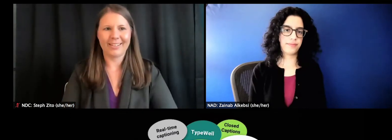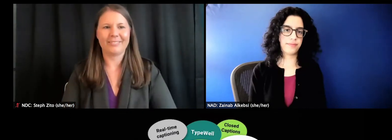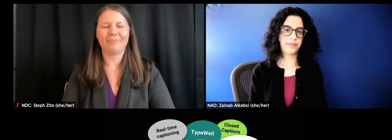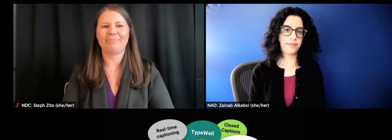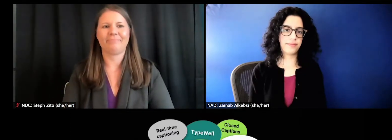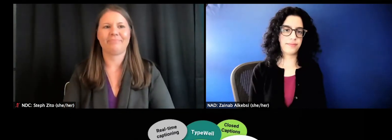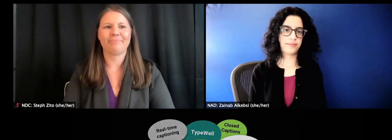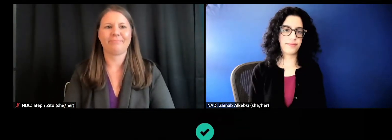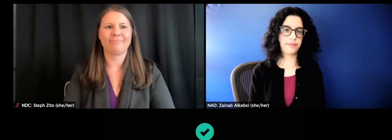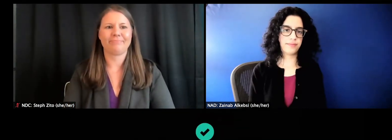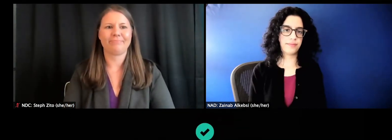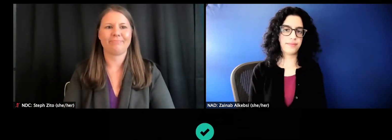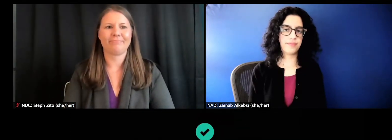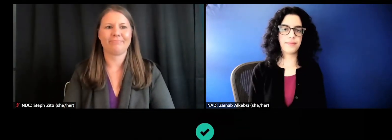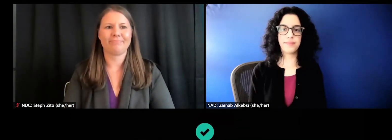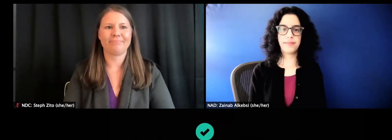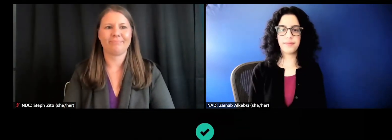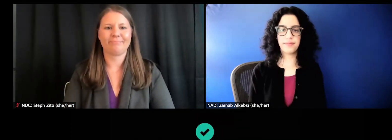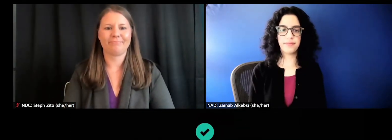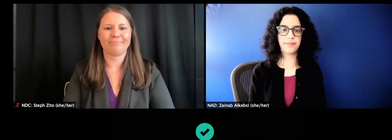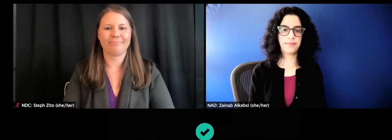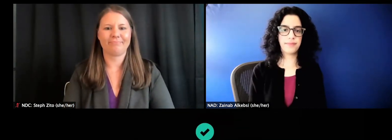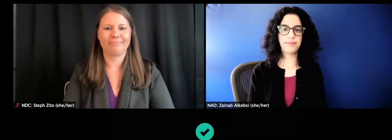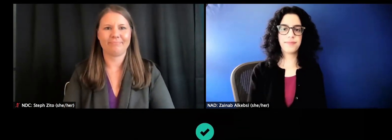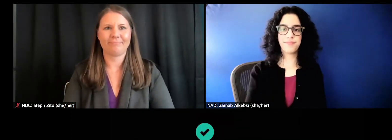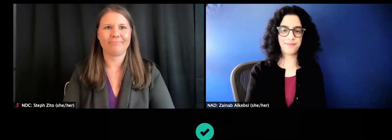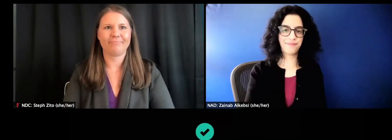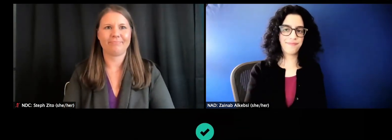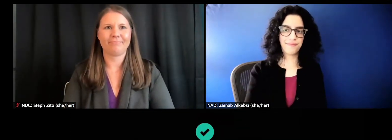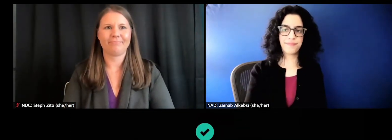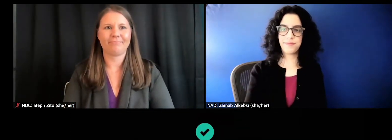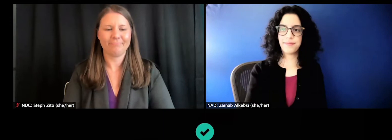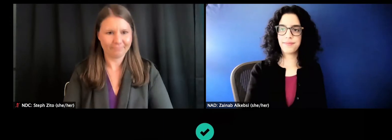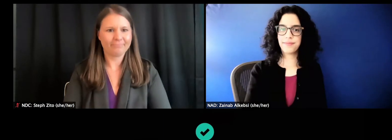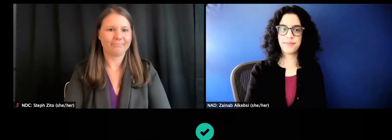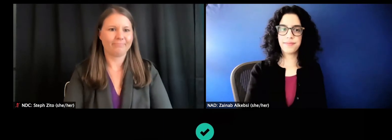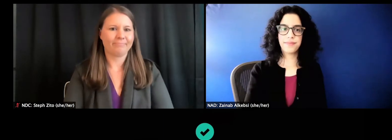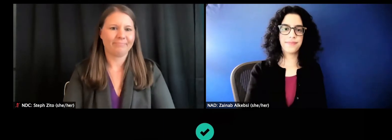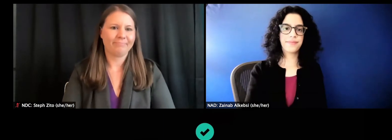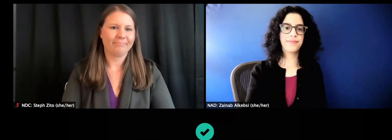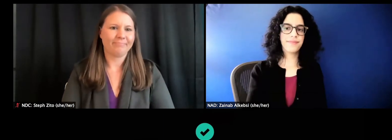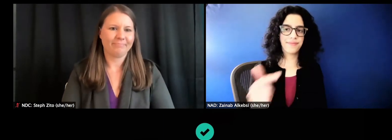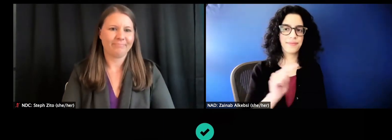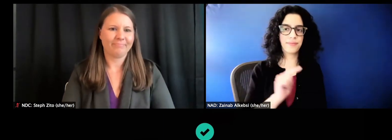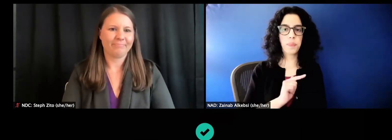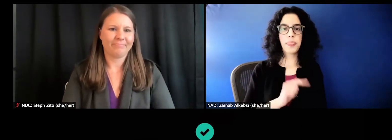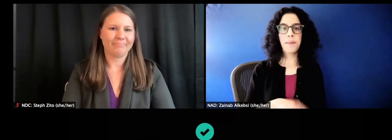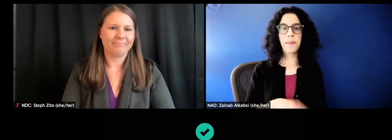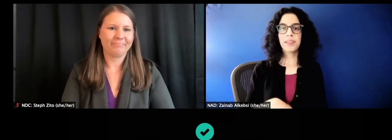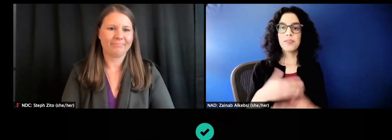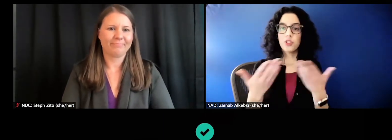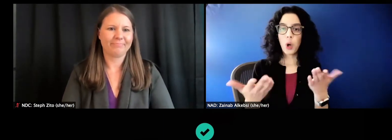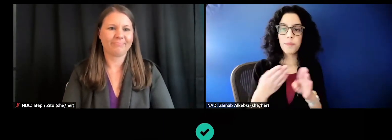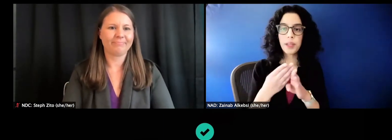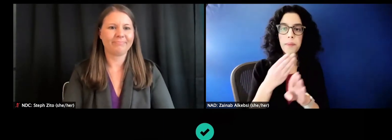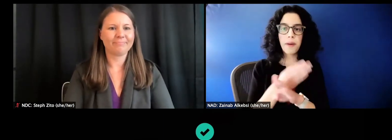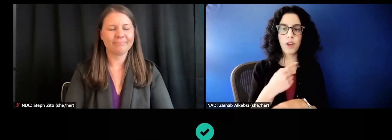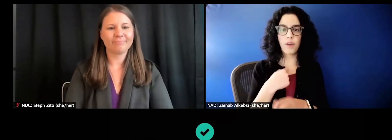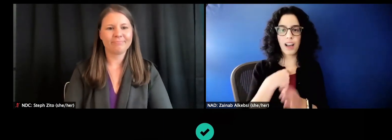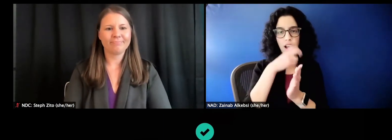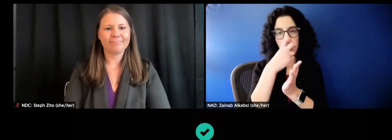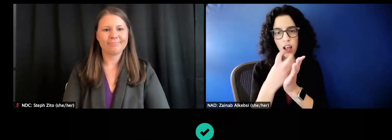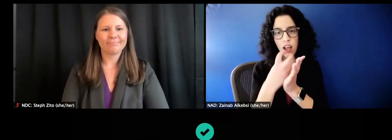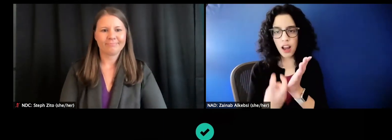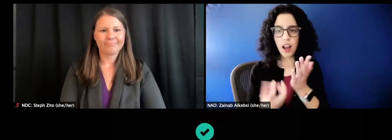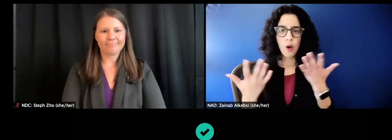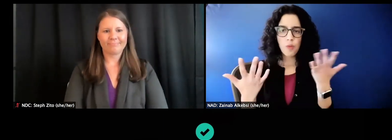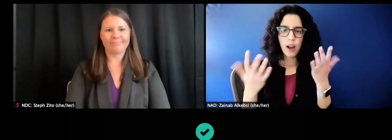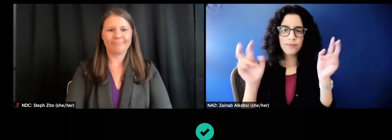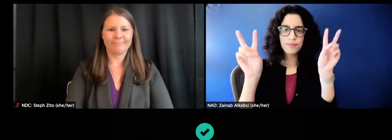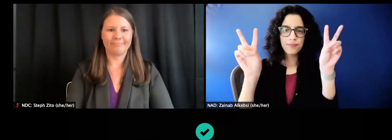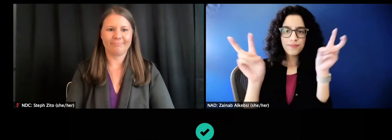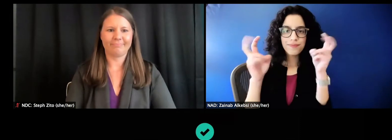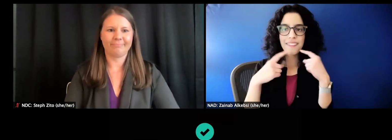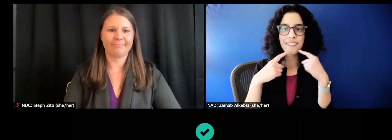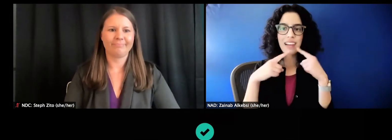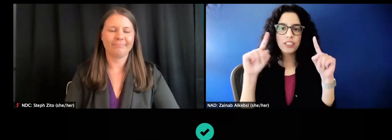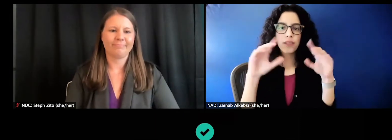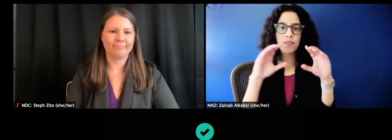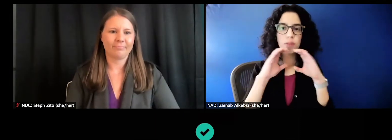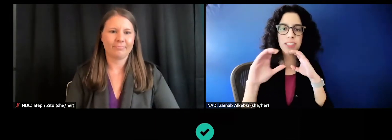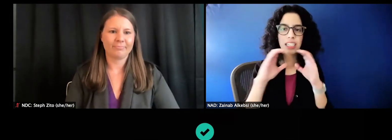Before I dive into what effective communication